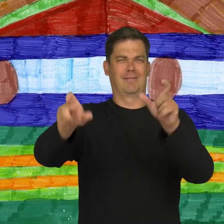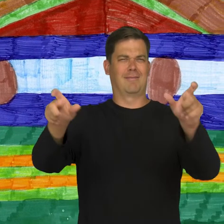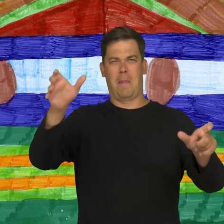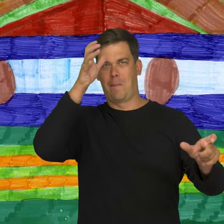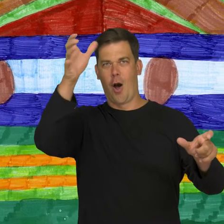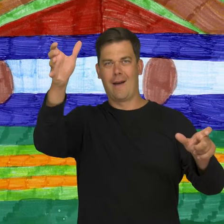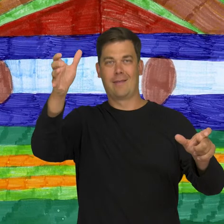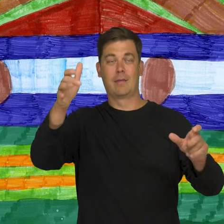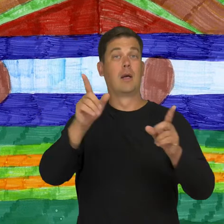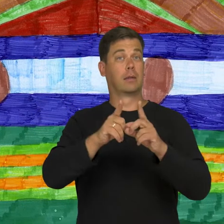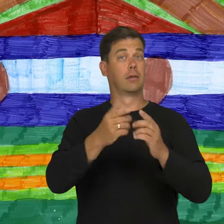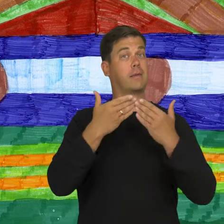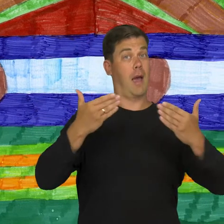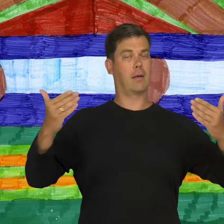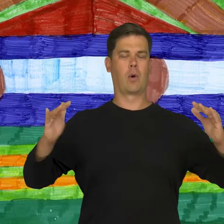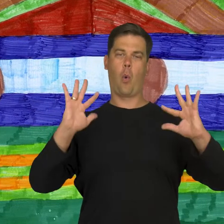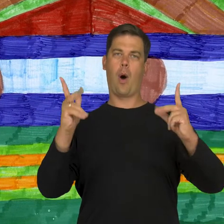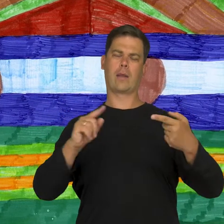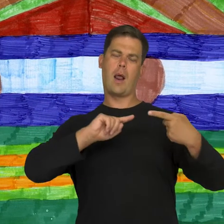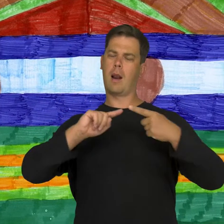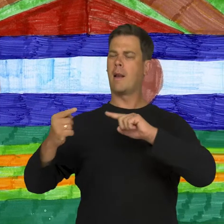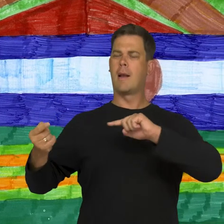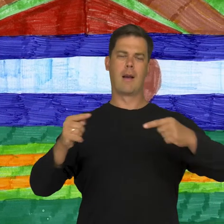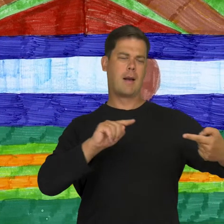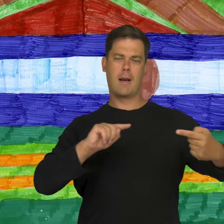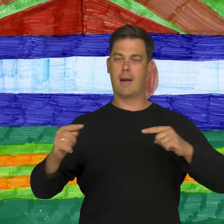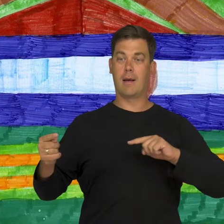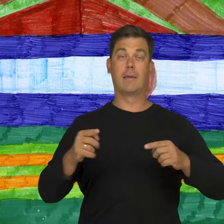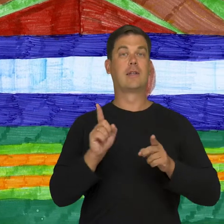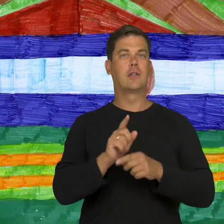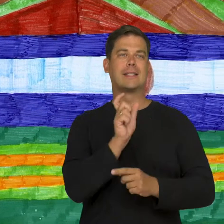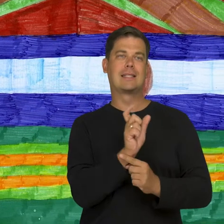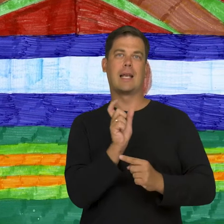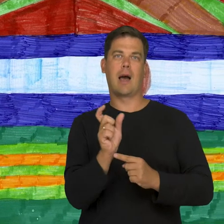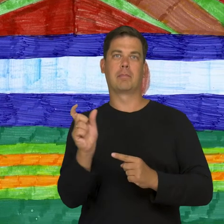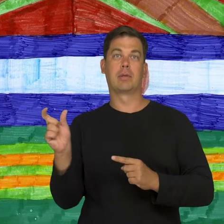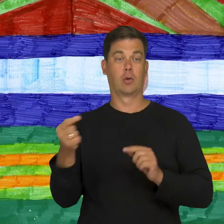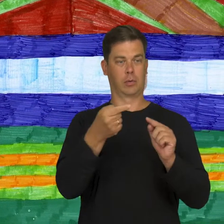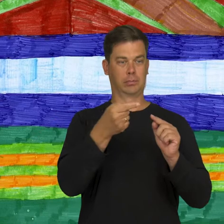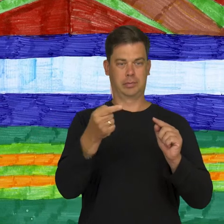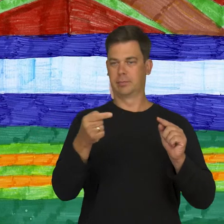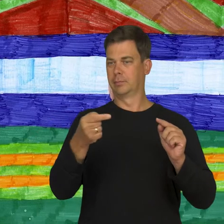I read poems theatrically, and later poems for kids divided into syllables by lines, made with pencil, in a book